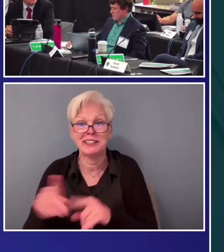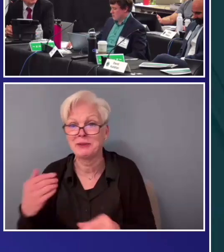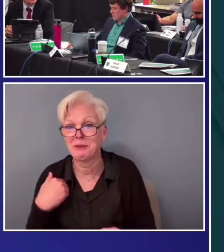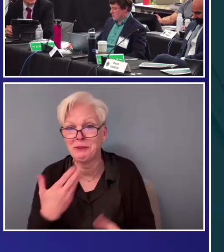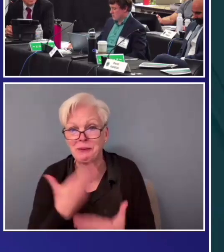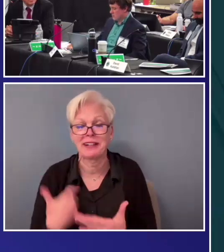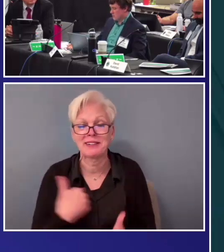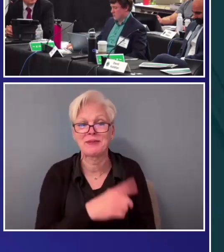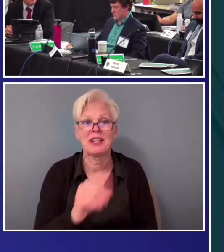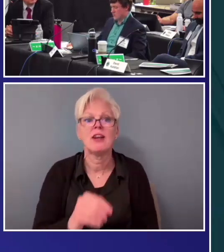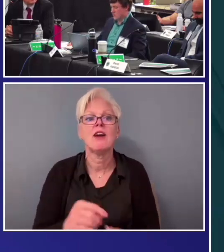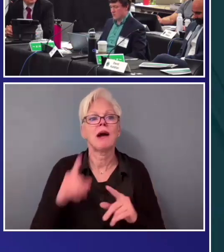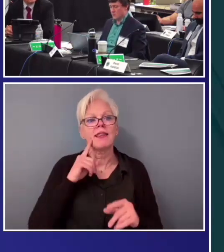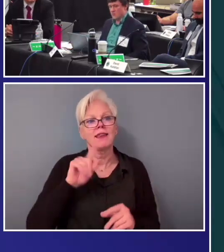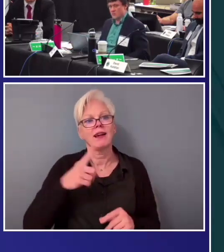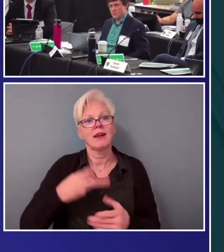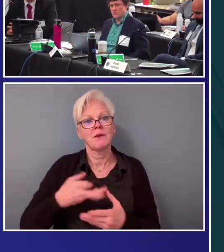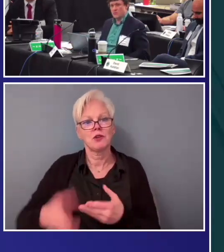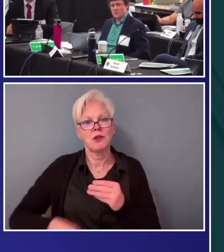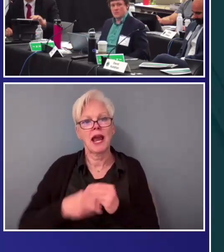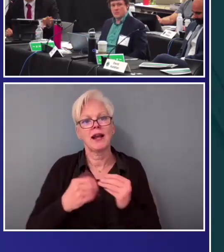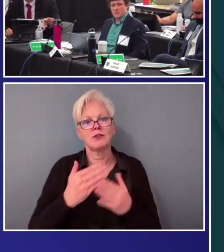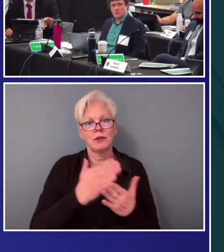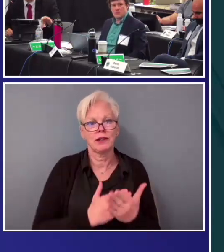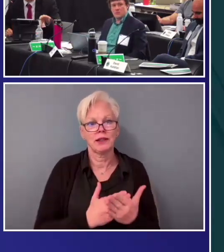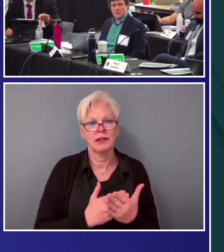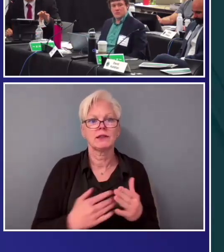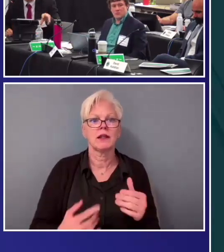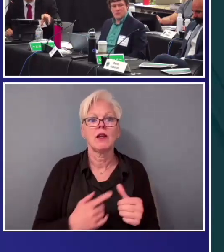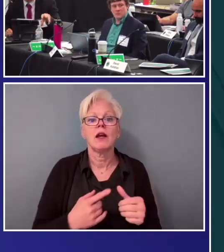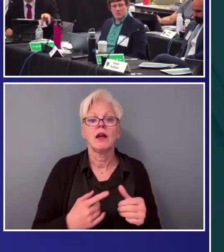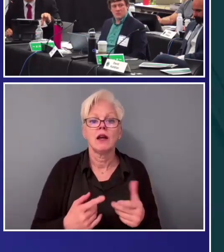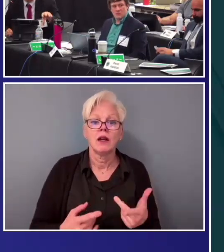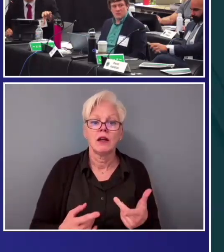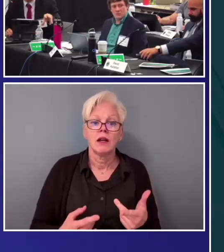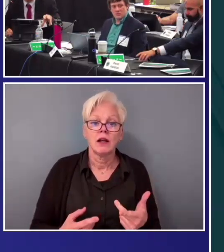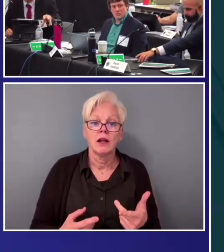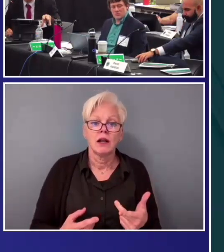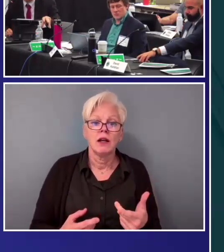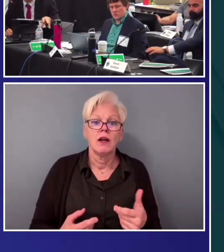I think you need to add to that list. Well, first of all, I think enhance the -- for -- I would intuit that the four-digit